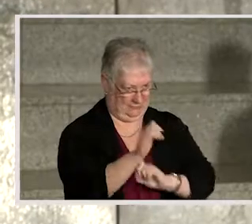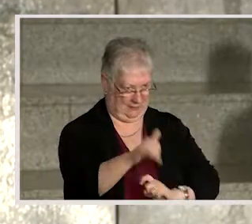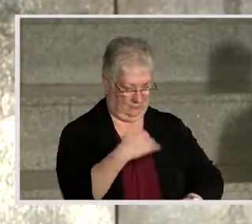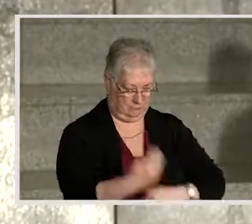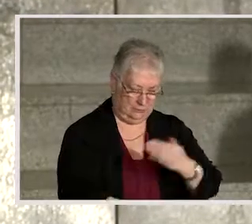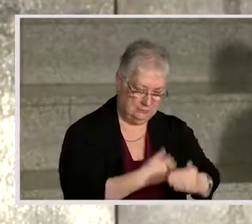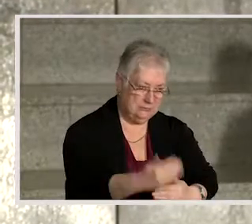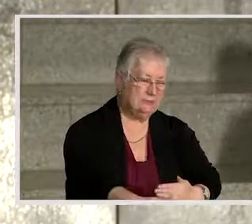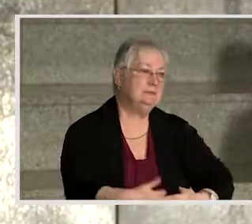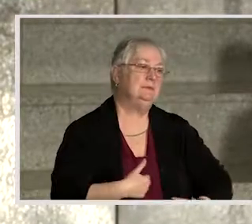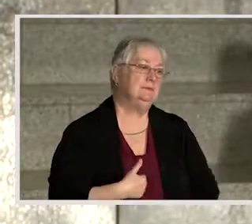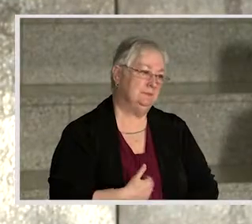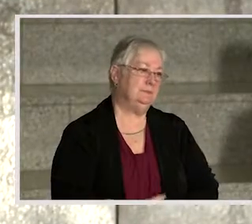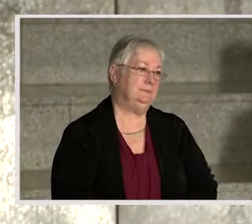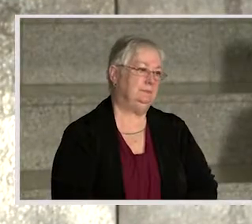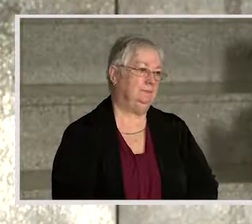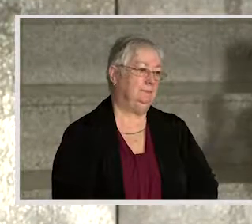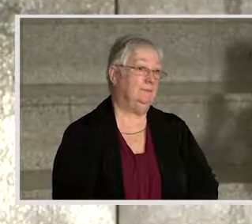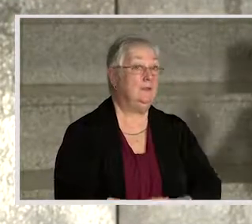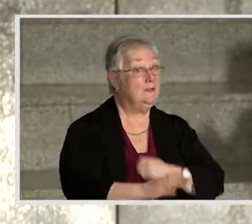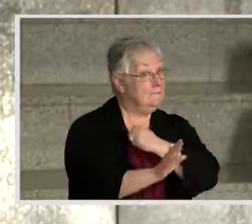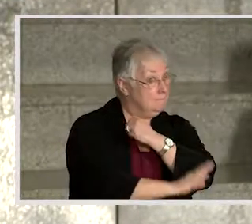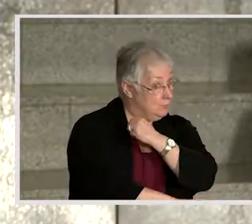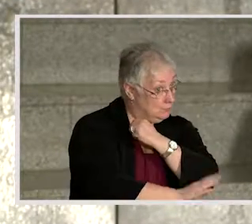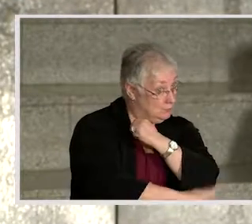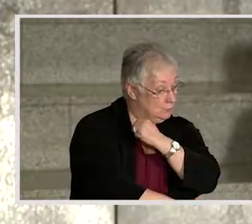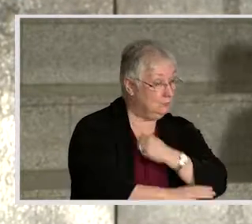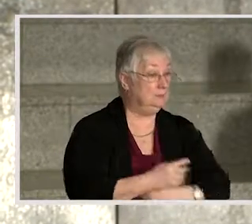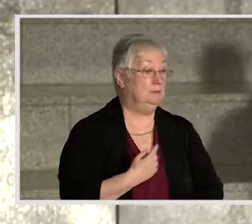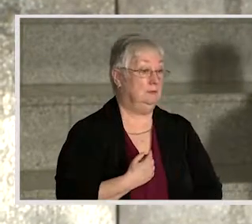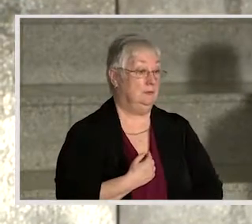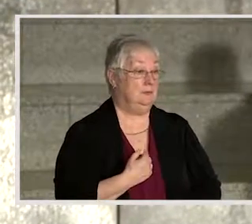FALL, OCTOBER, NOVEMBER. WE TELL THEM WHERE WE THINK ALL